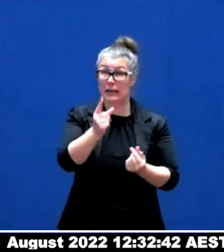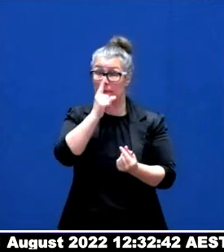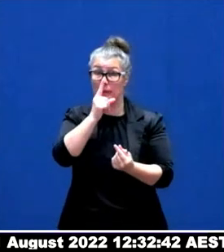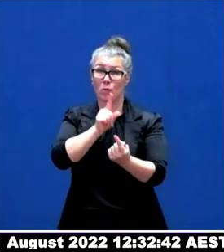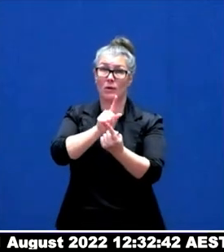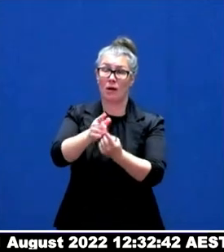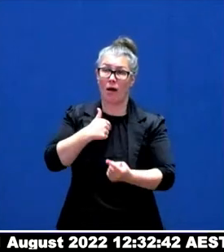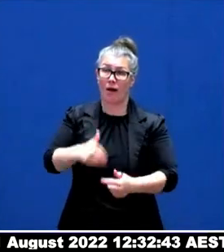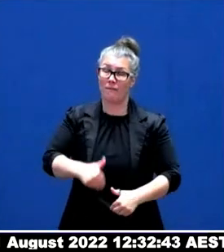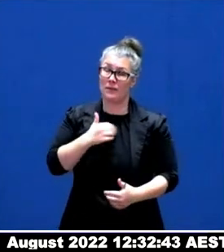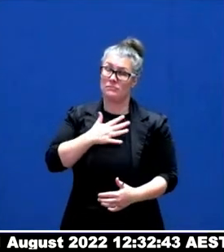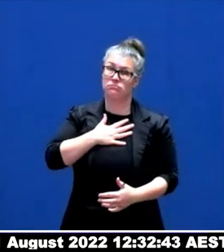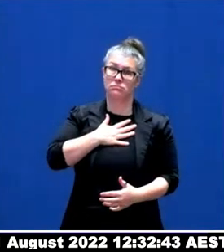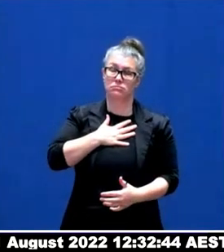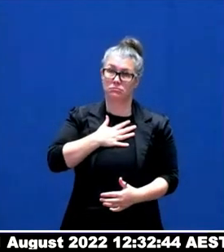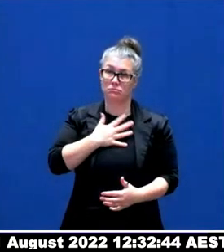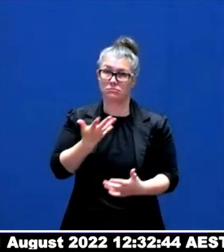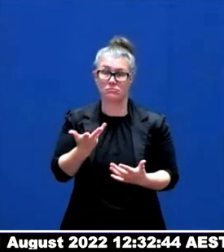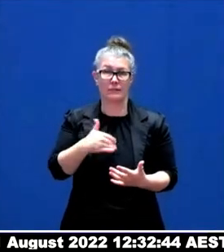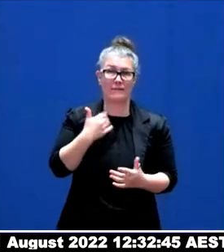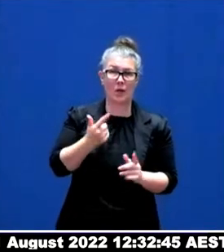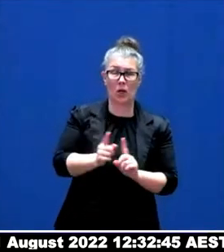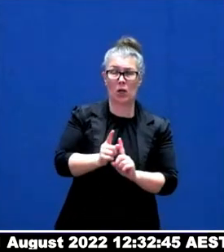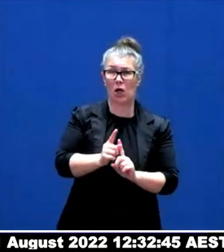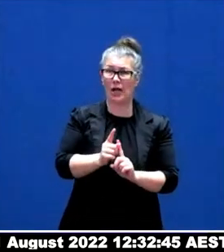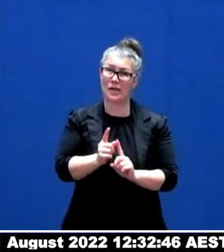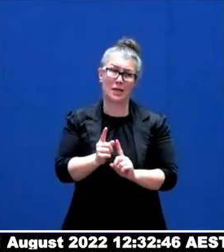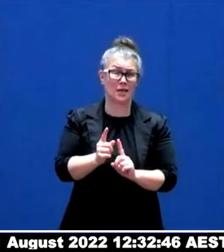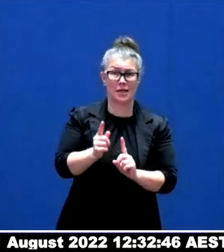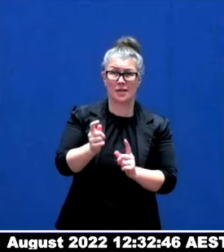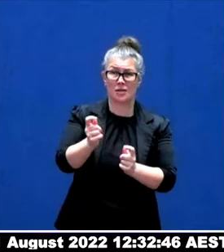feeling that - I think she said she felt like she was treated like a criminal.